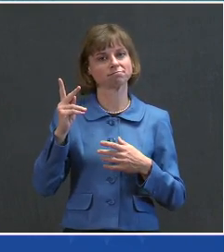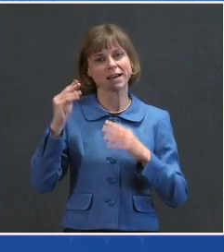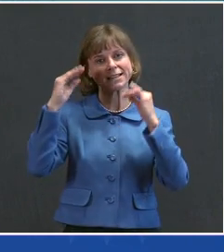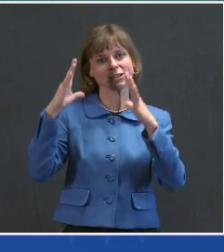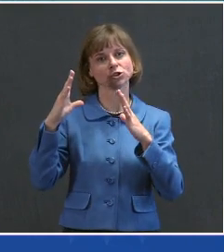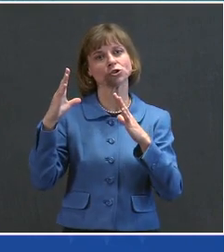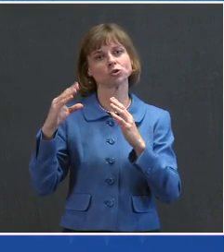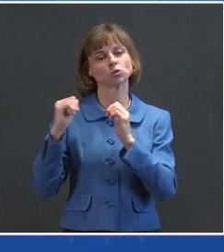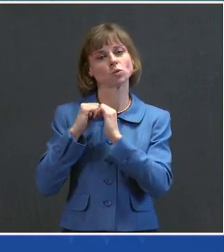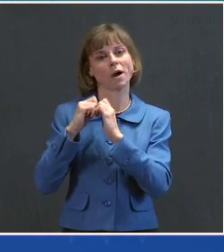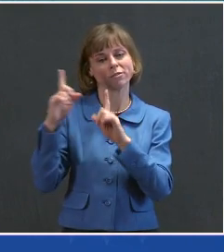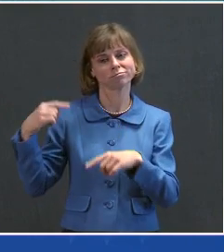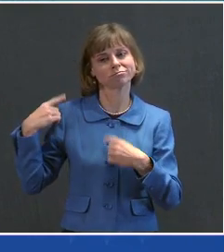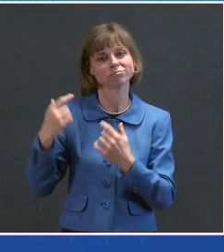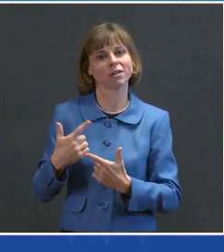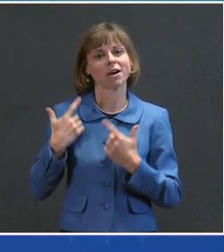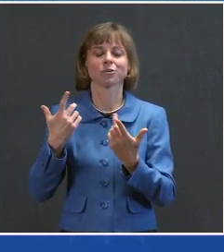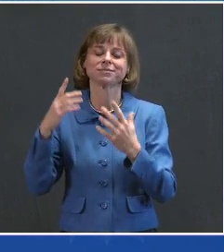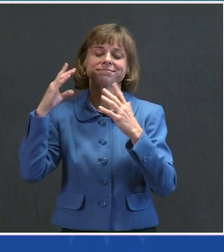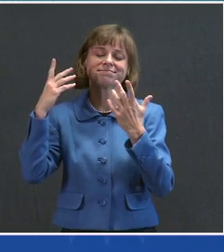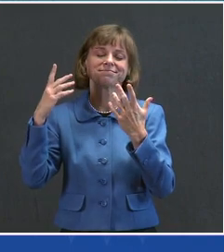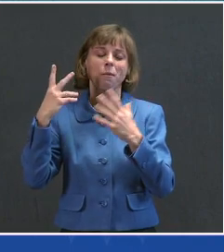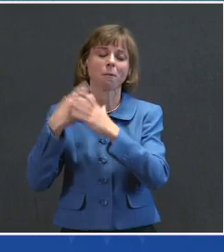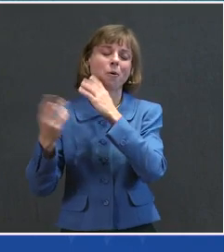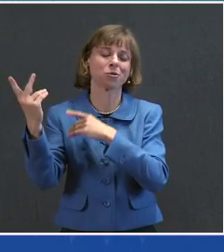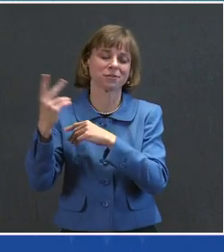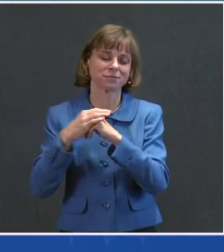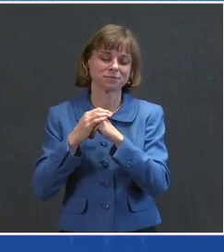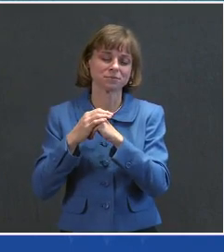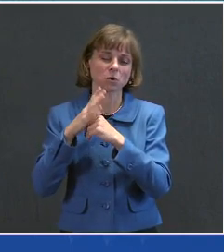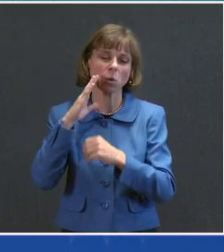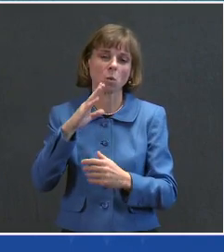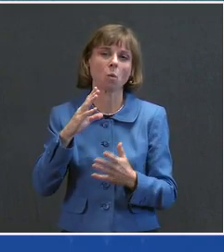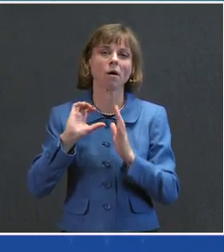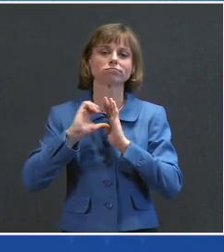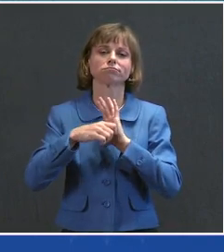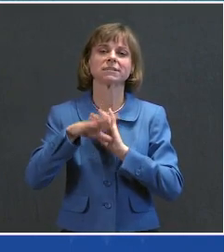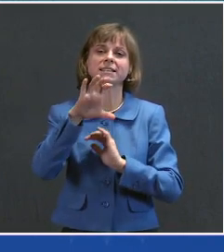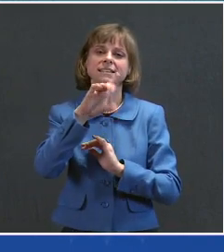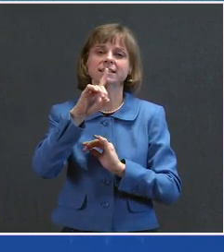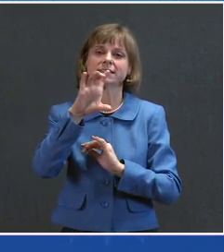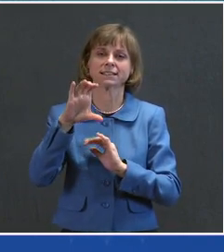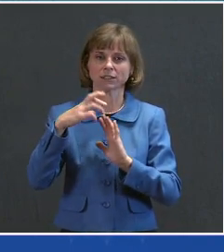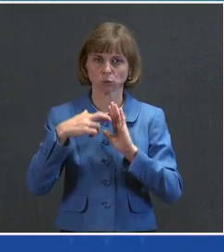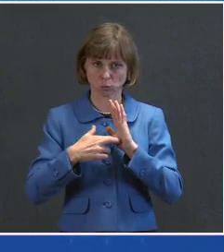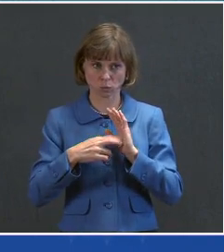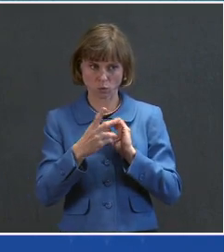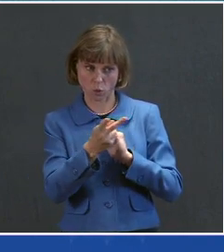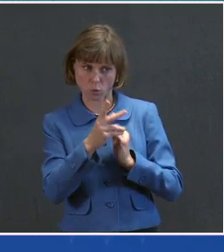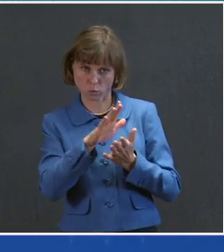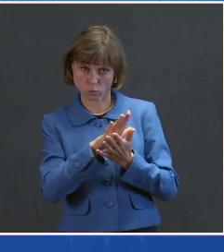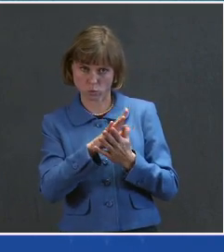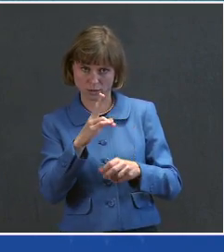They will highlight the key CDC mitigation strategies that the schools have implemented successfully in these locations;